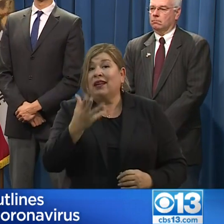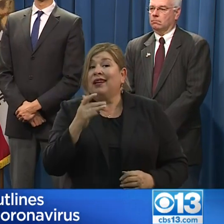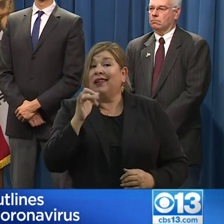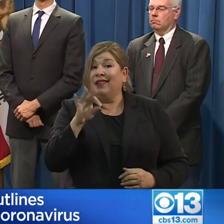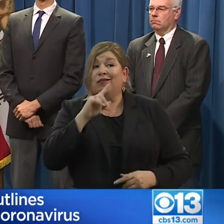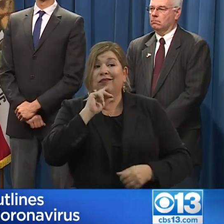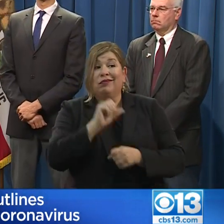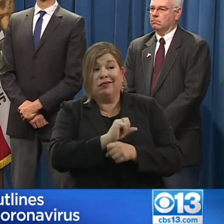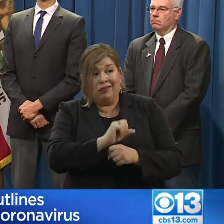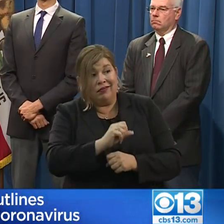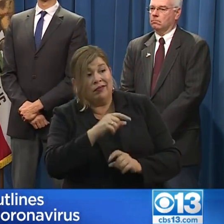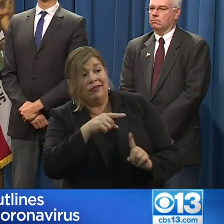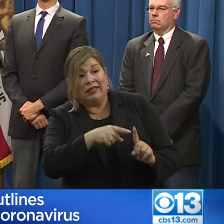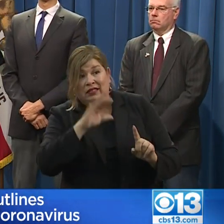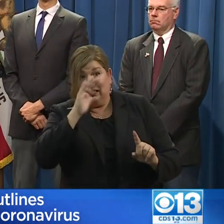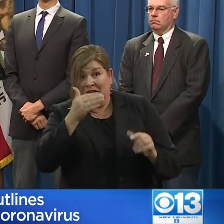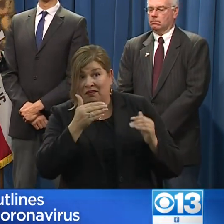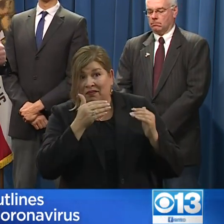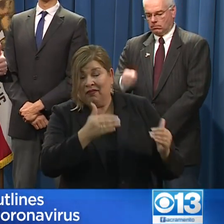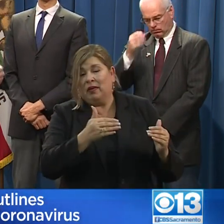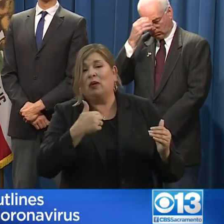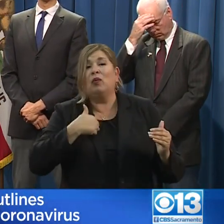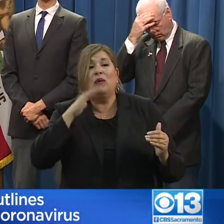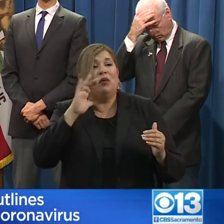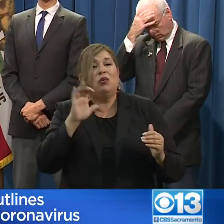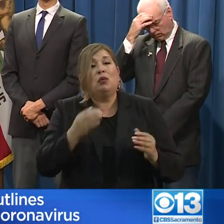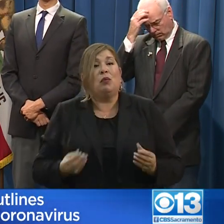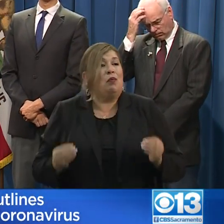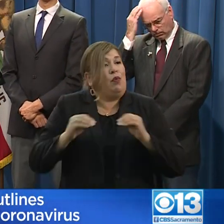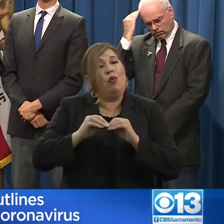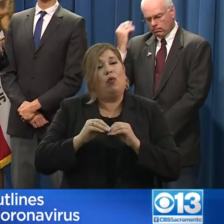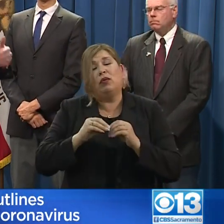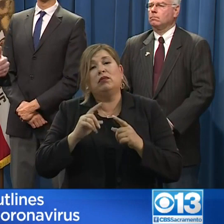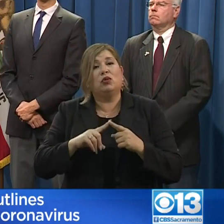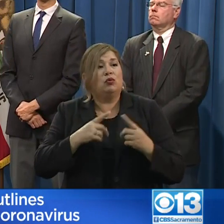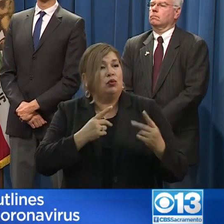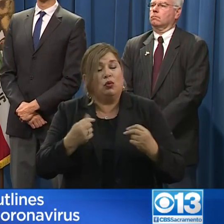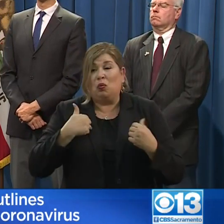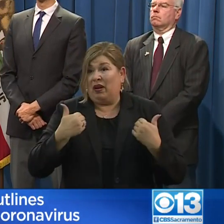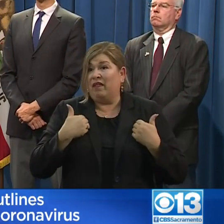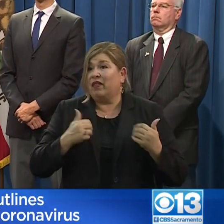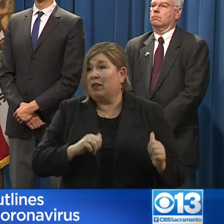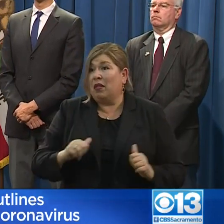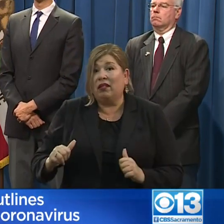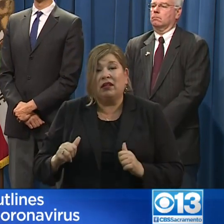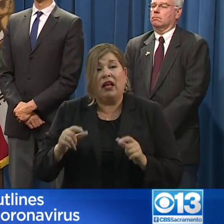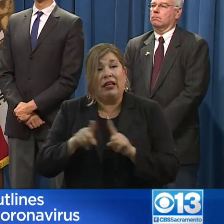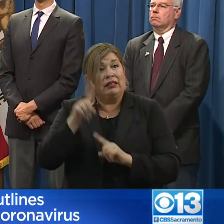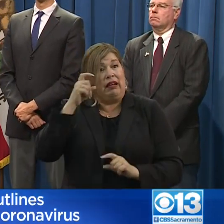INVARIABLY, YOU WILL ASK WHAT HAPPENS IF IT ISN'T? I'M NOT CONCERNED ABOUT THAT BUT I CAN ASSURE YOU WE HAVE